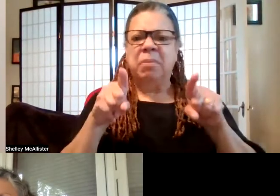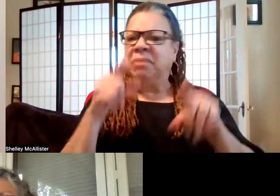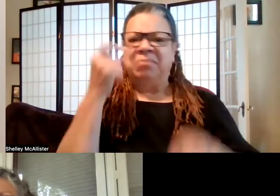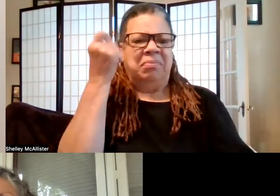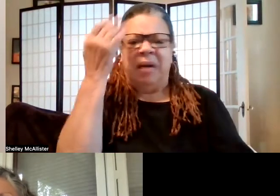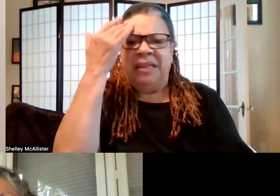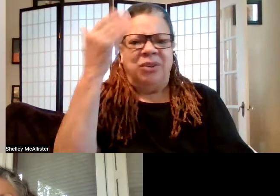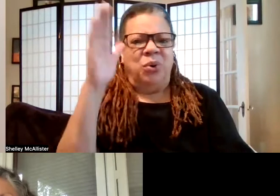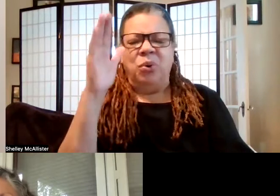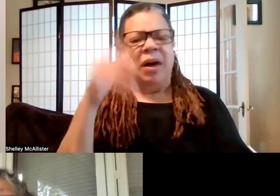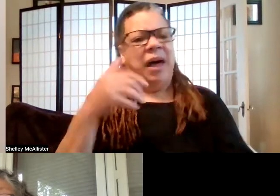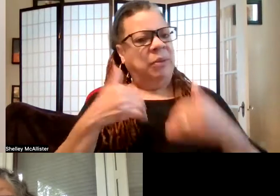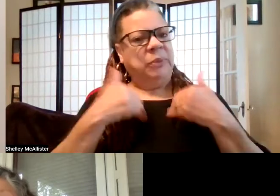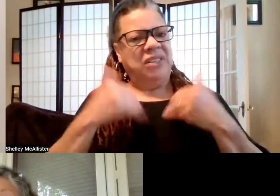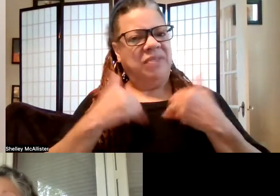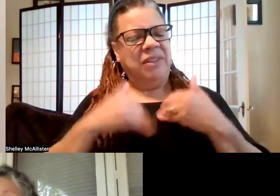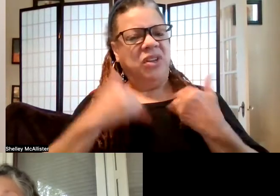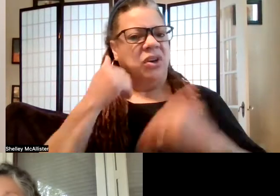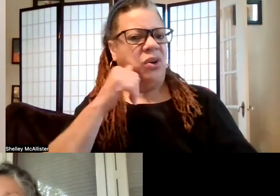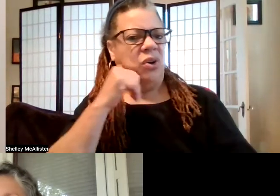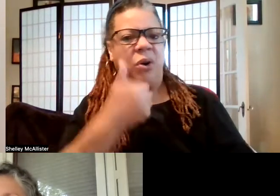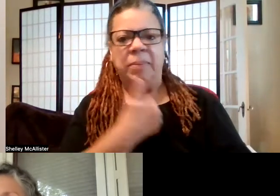I was too young. But I understood